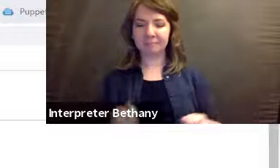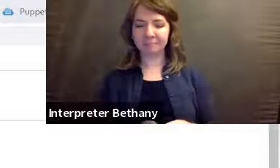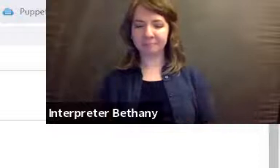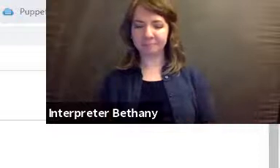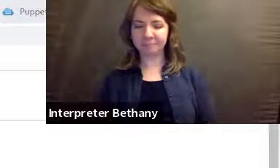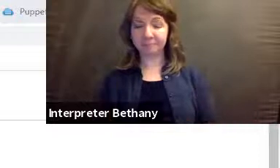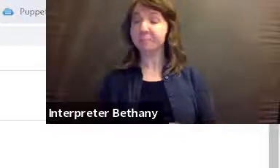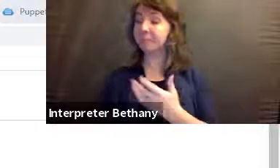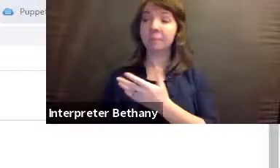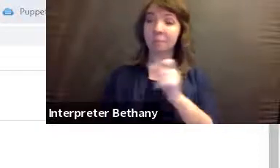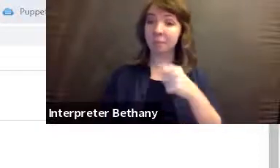Linda Kobashigawa: No, I think that's a very